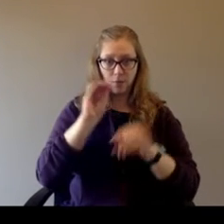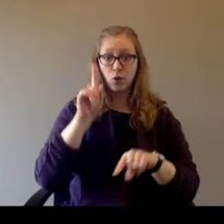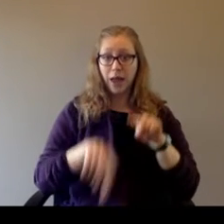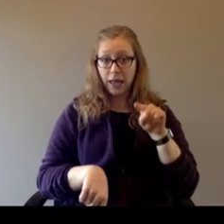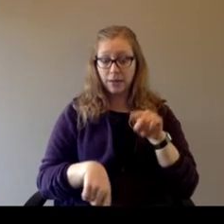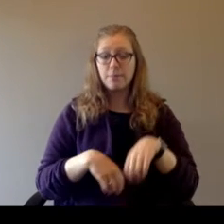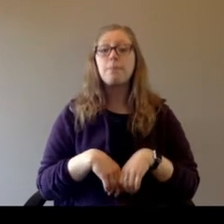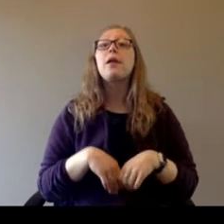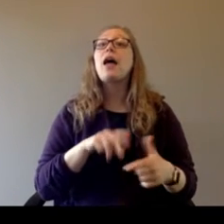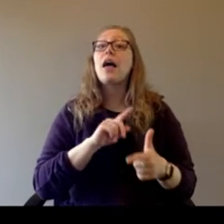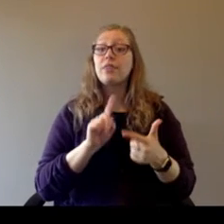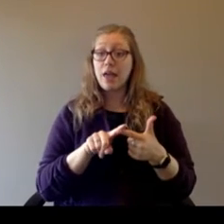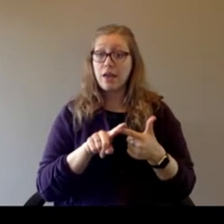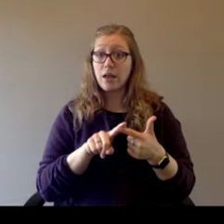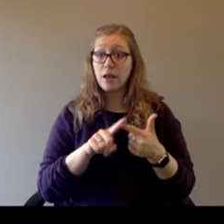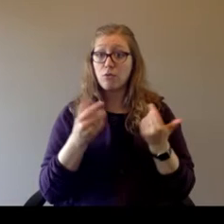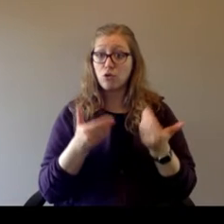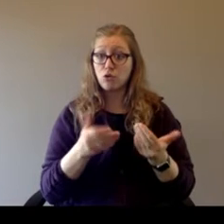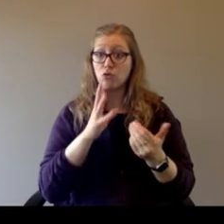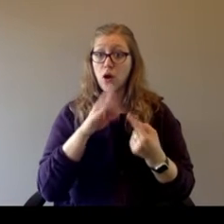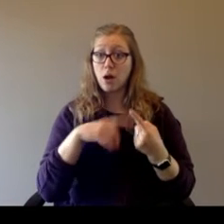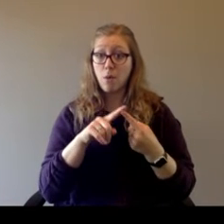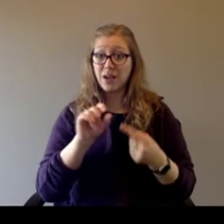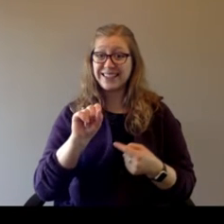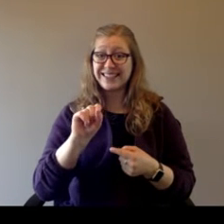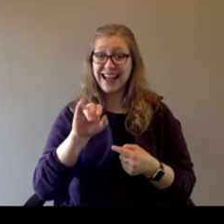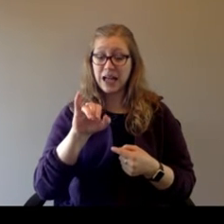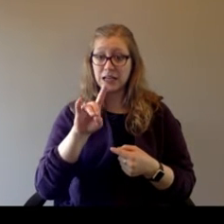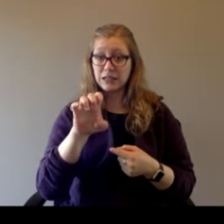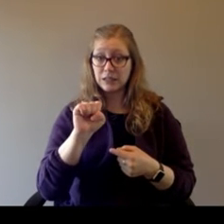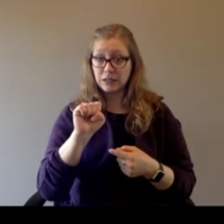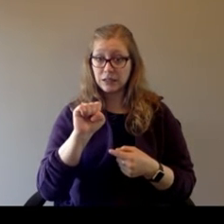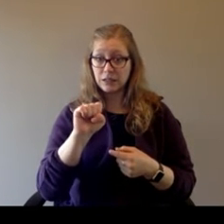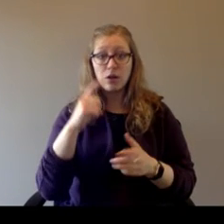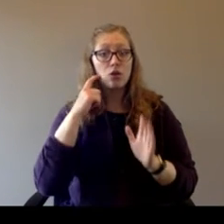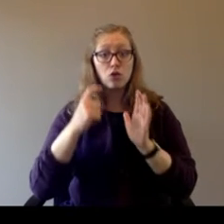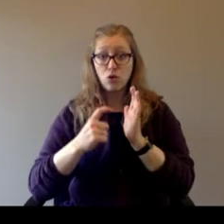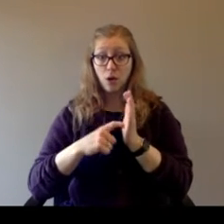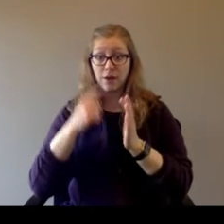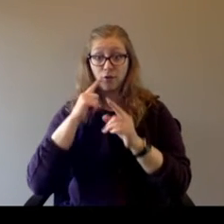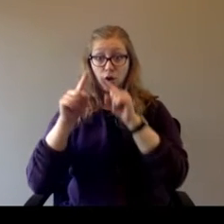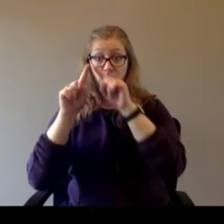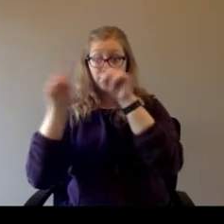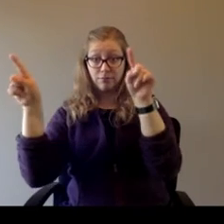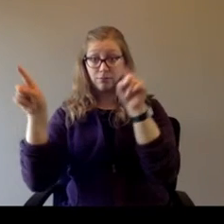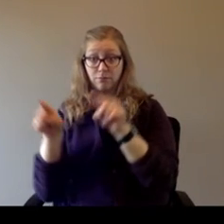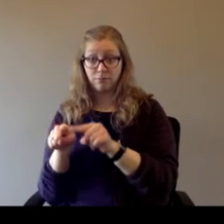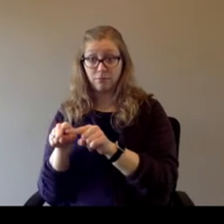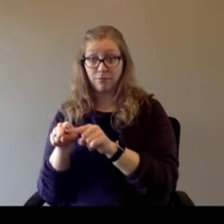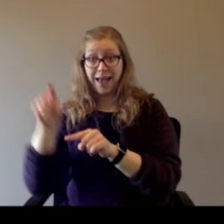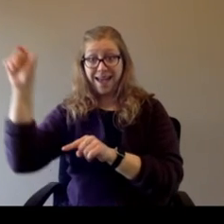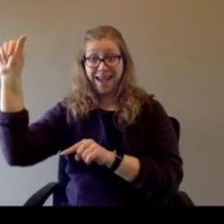notice if I if I talk about side AB, that's going from the angle that has one marking to the angle that has two.